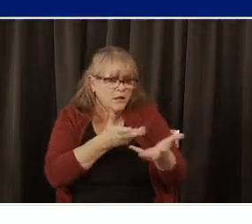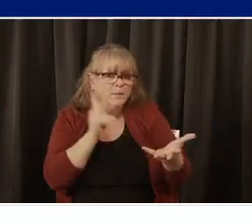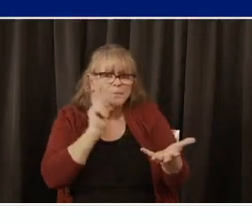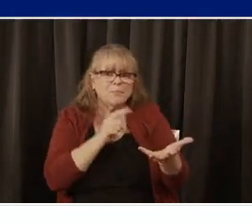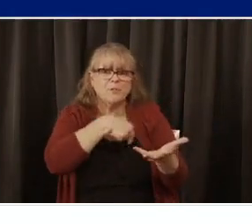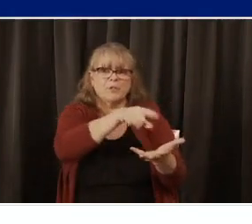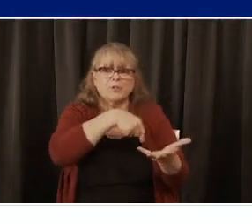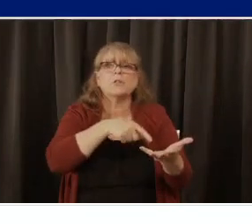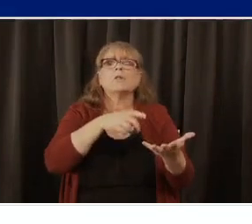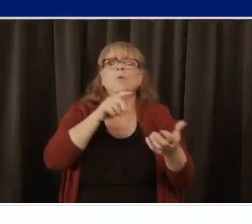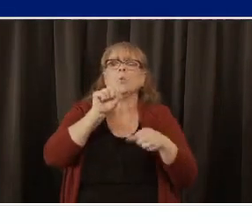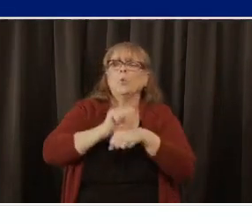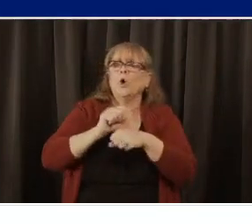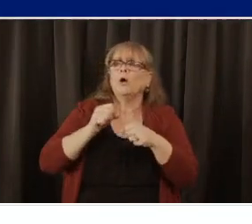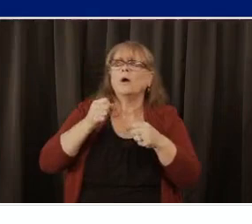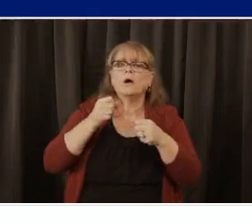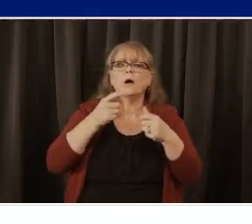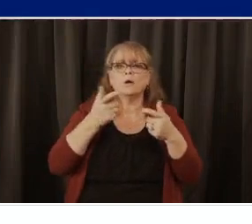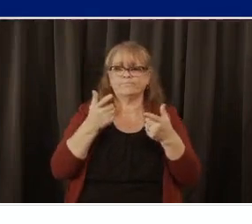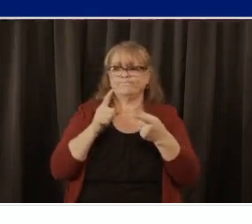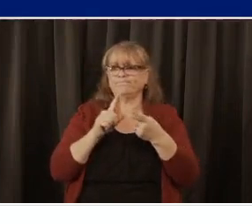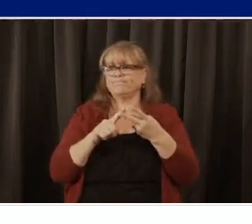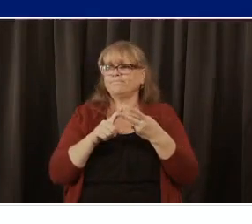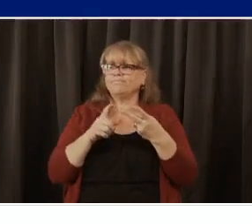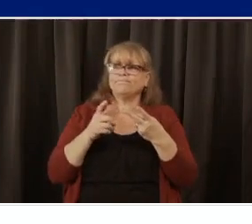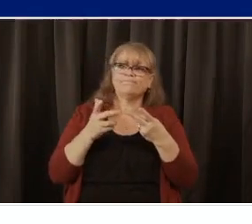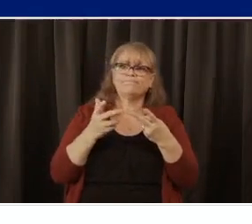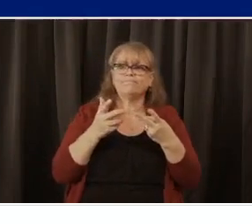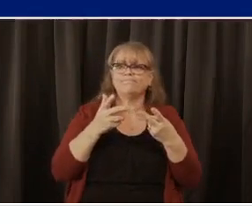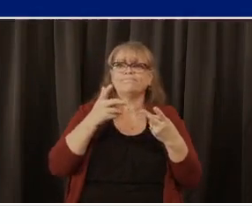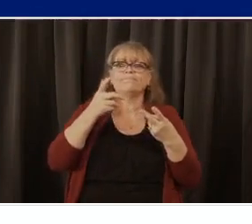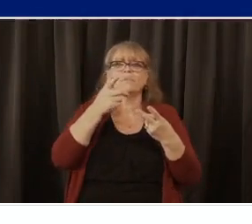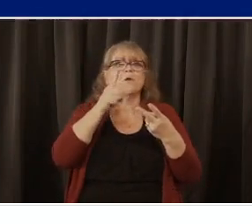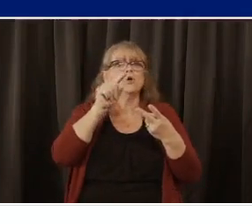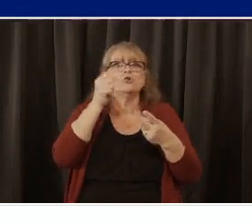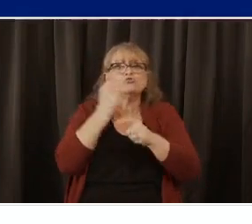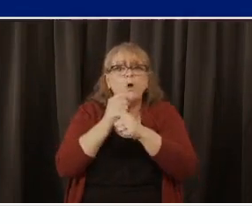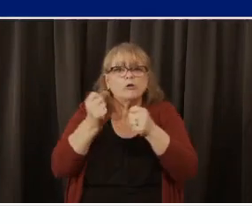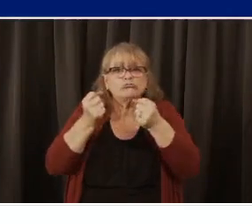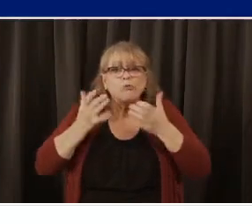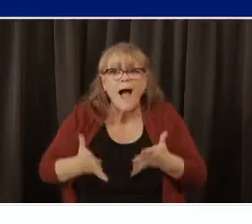grocery workers, electric and utility workers security workers. Signing up is very easy. All